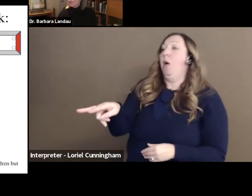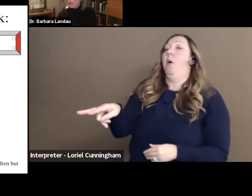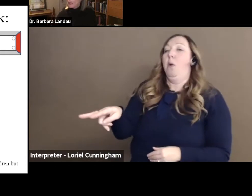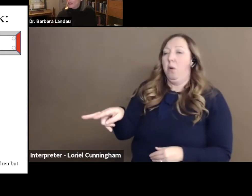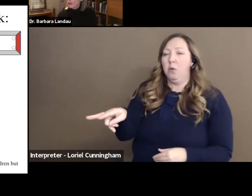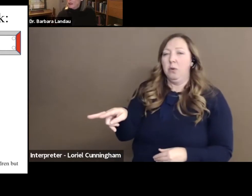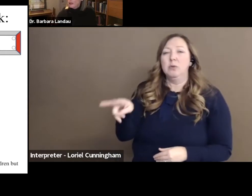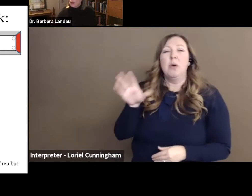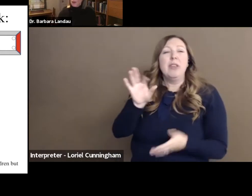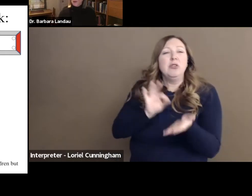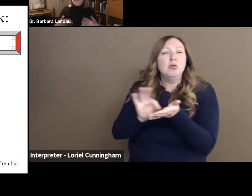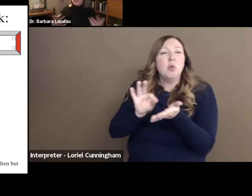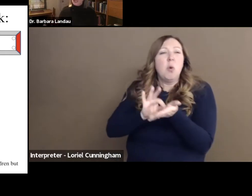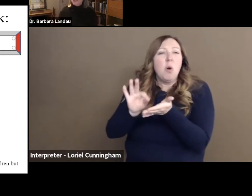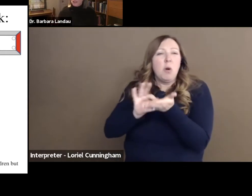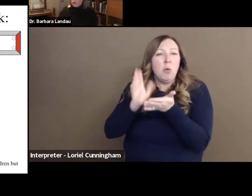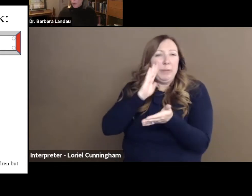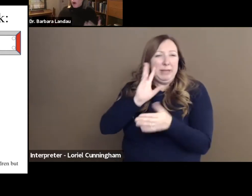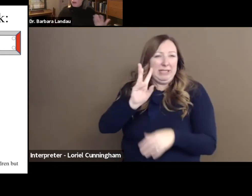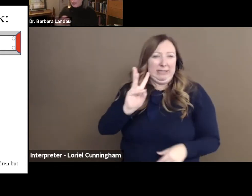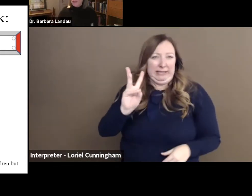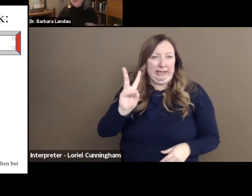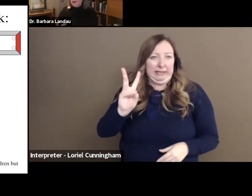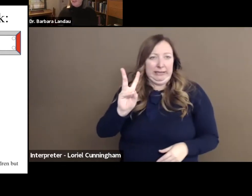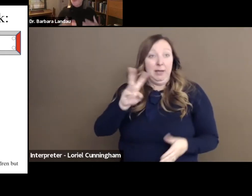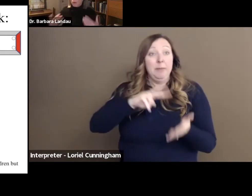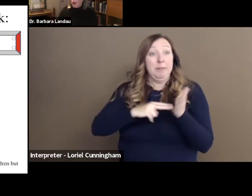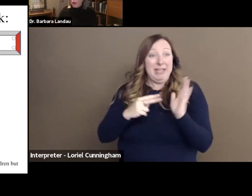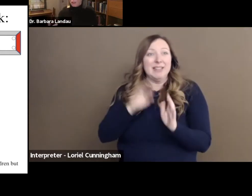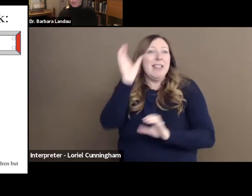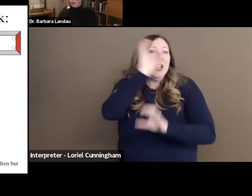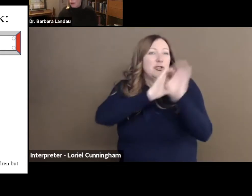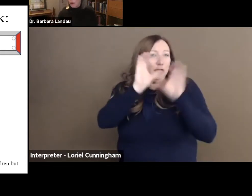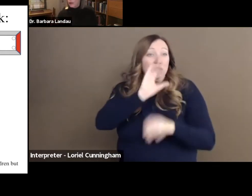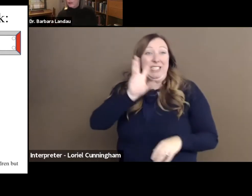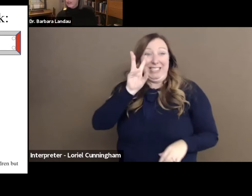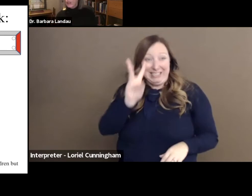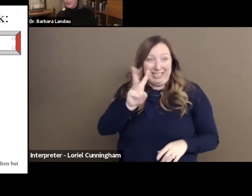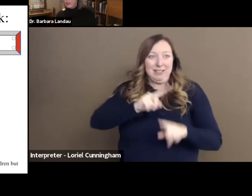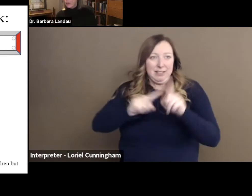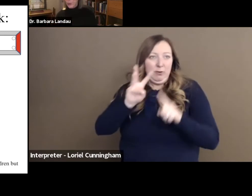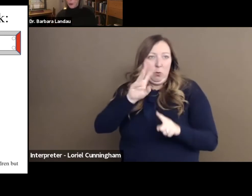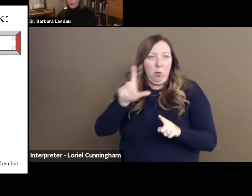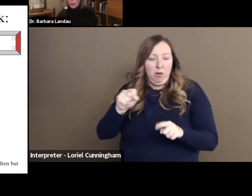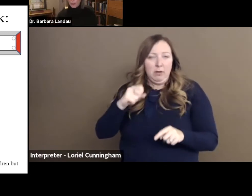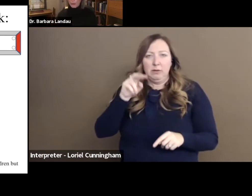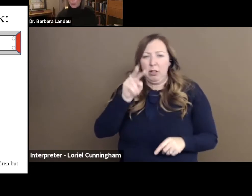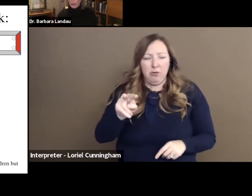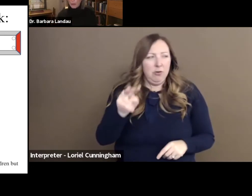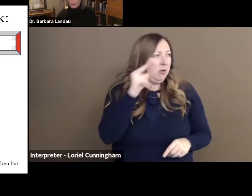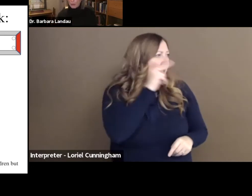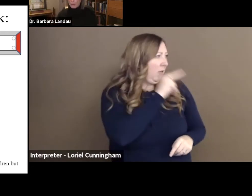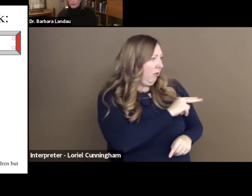six so in other words six different walls that they've searched before